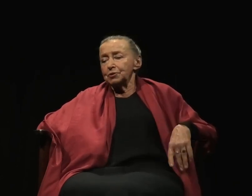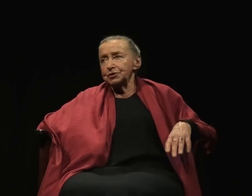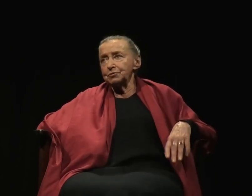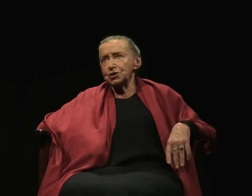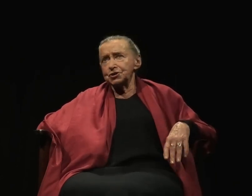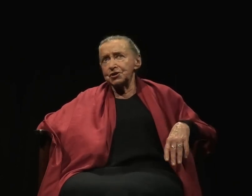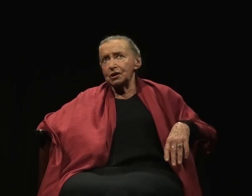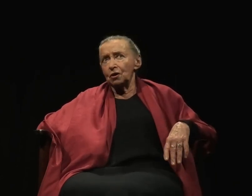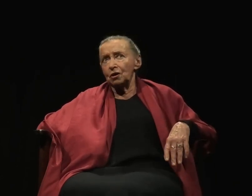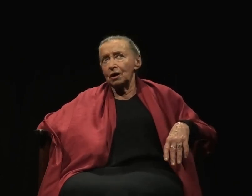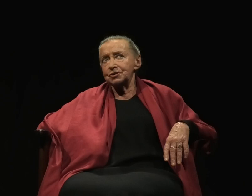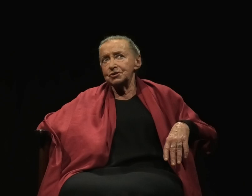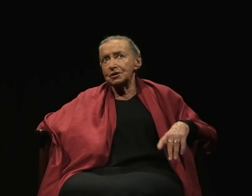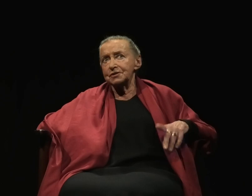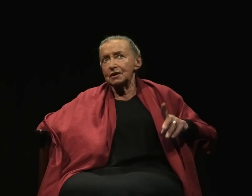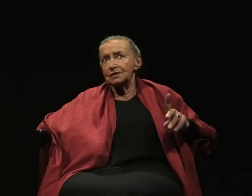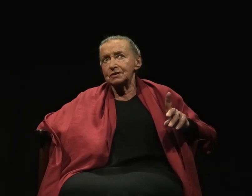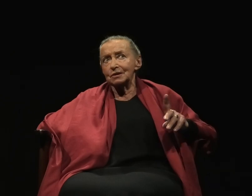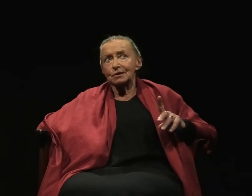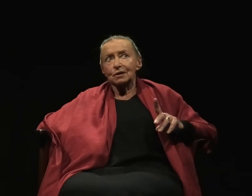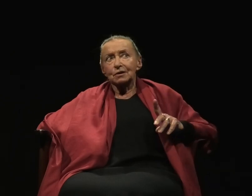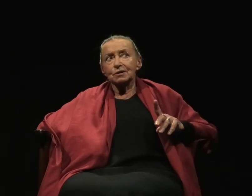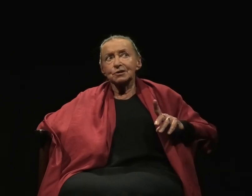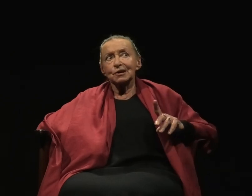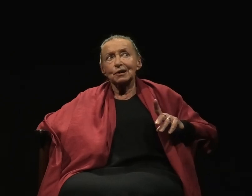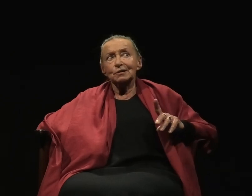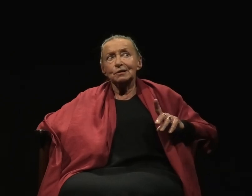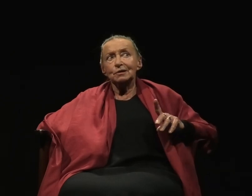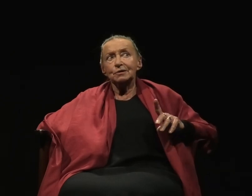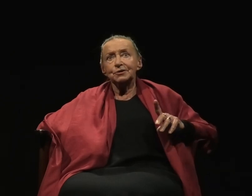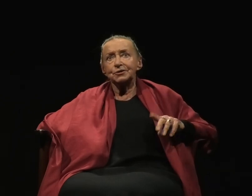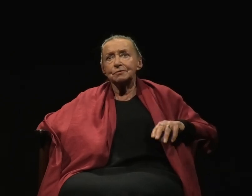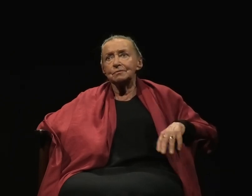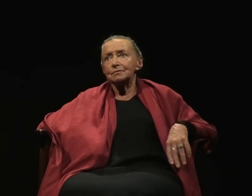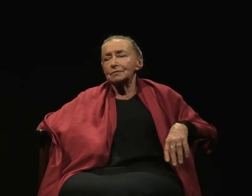Plus is his love real? And will he wish to marry